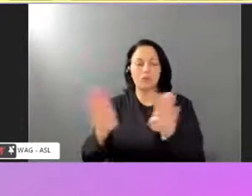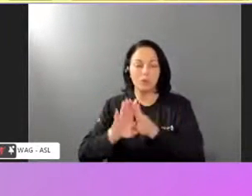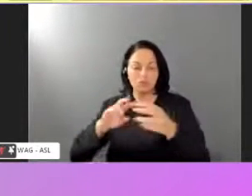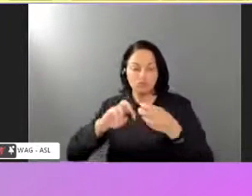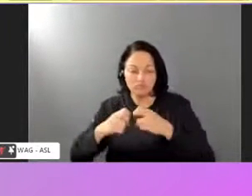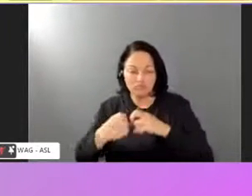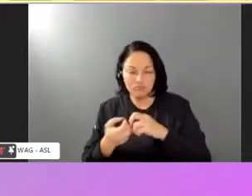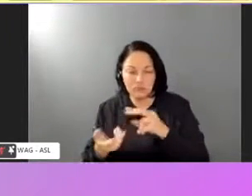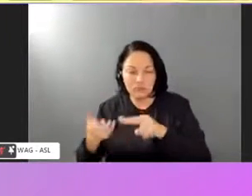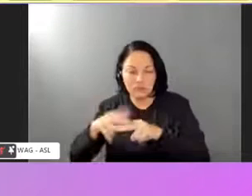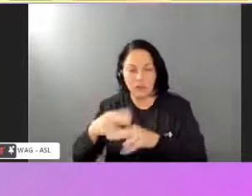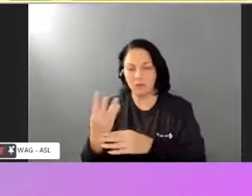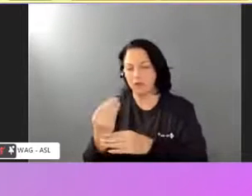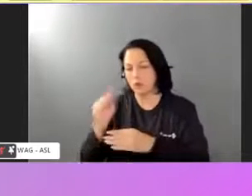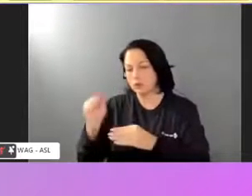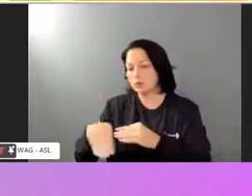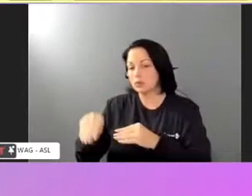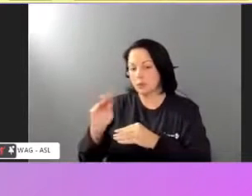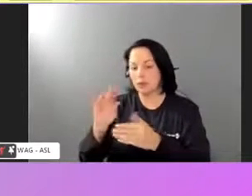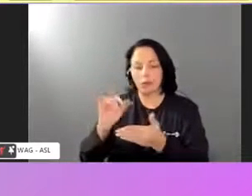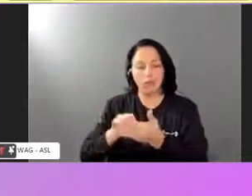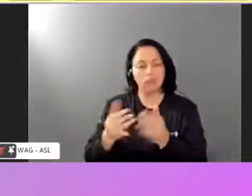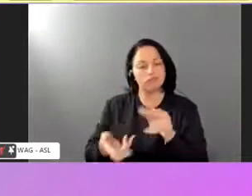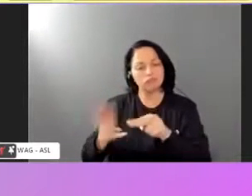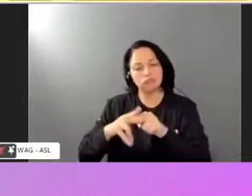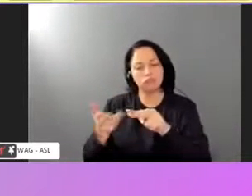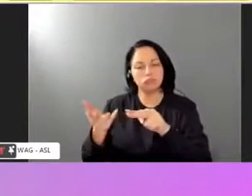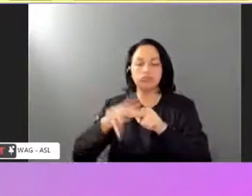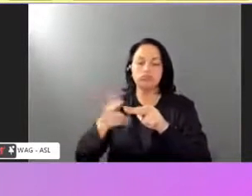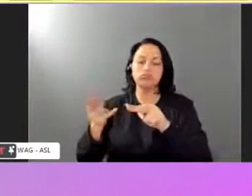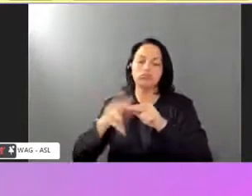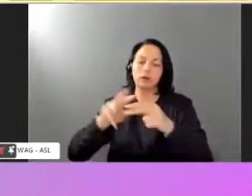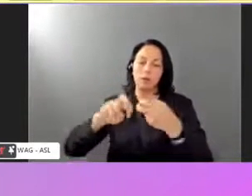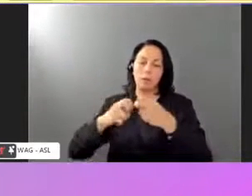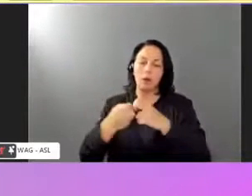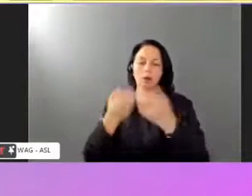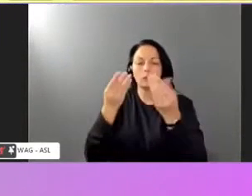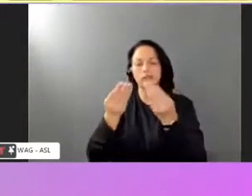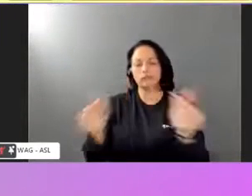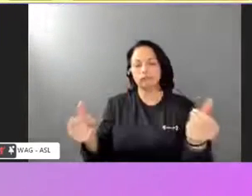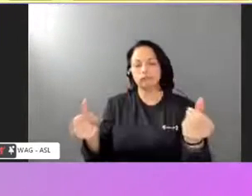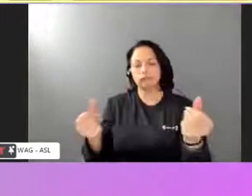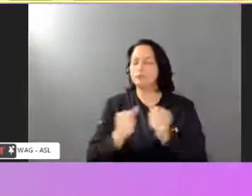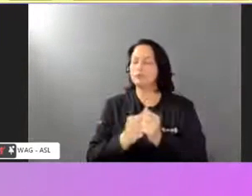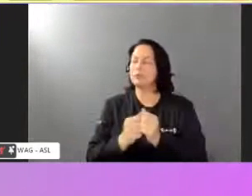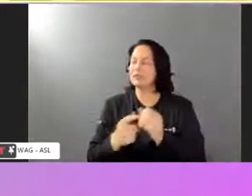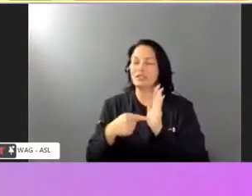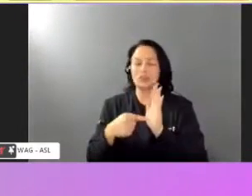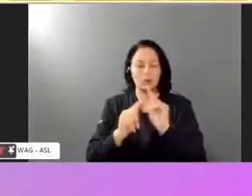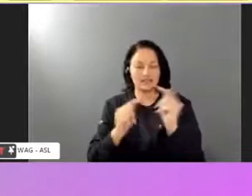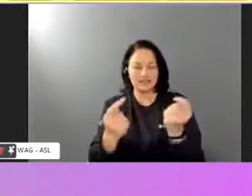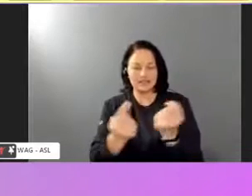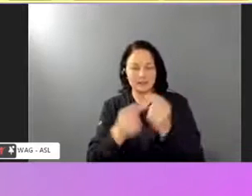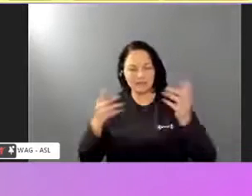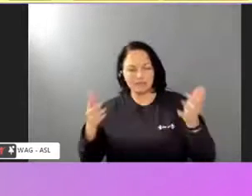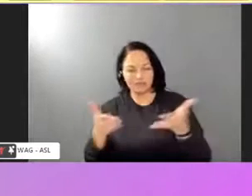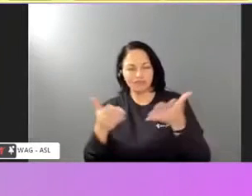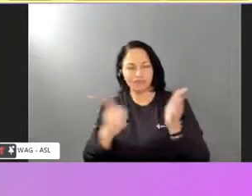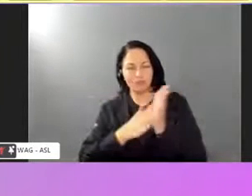has increased 23%, and the average number of issues closed each month has increased about 14% with that